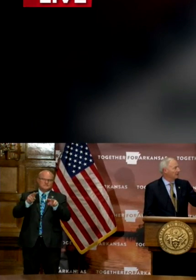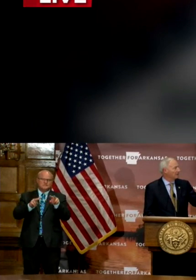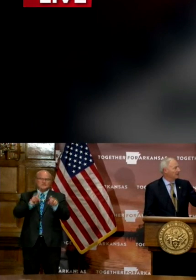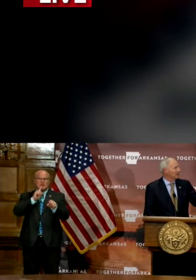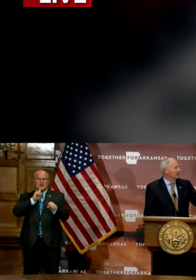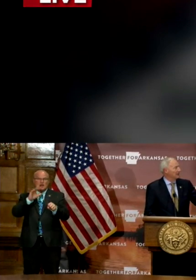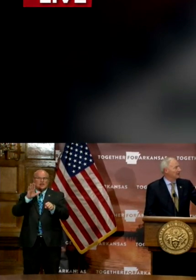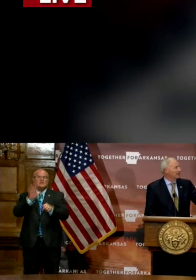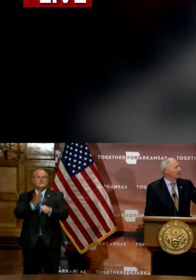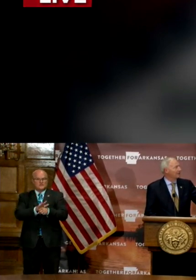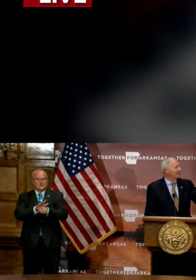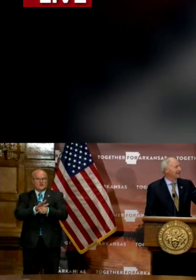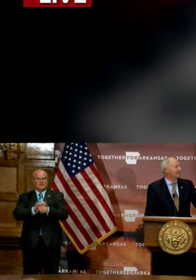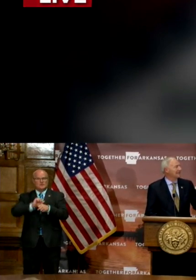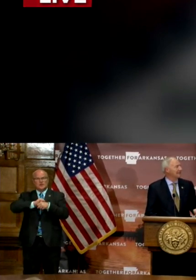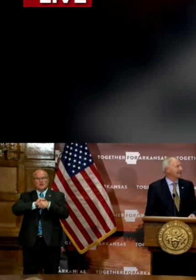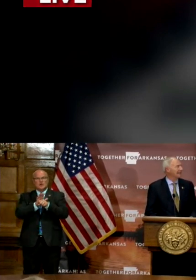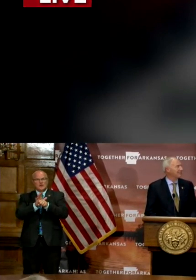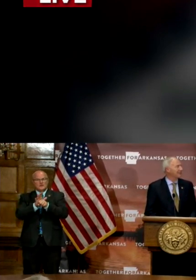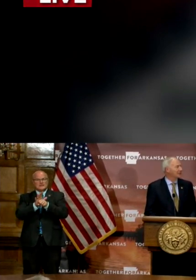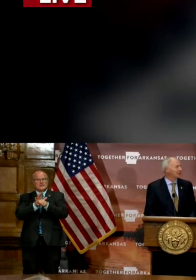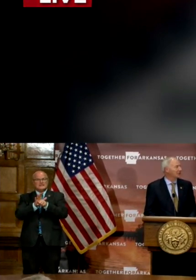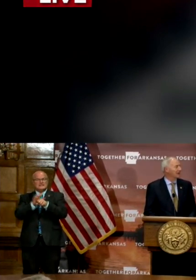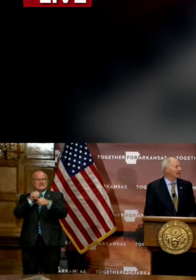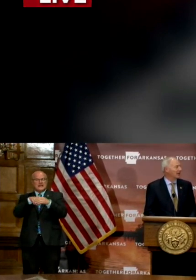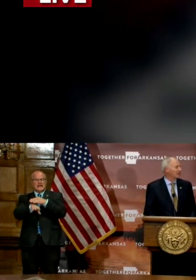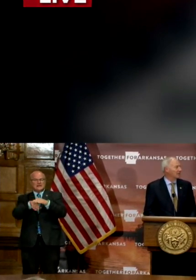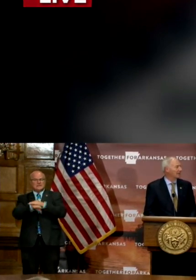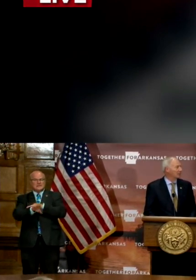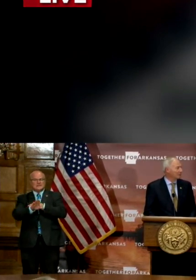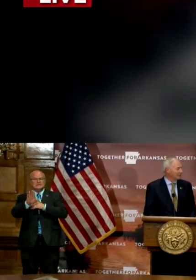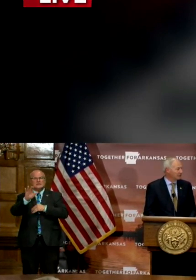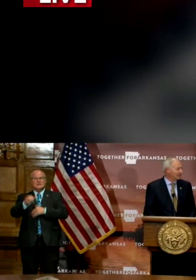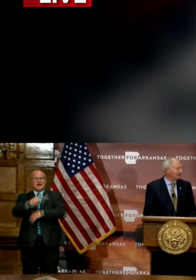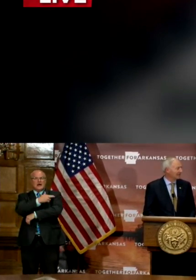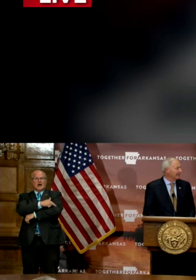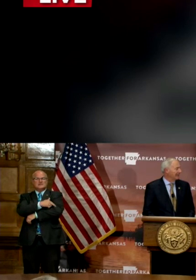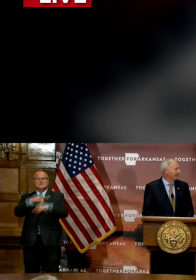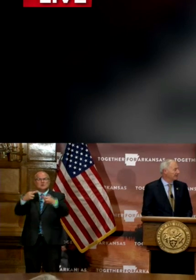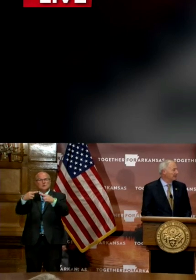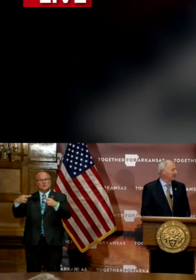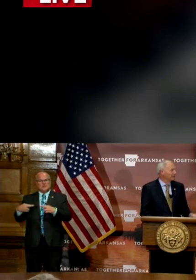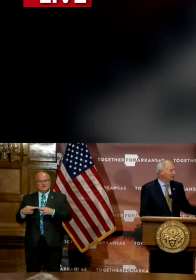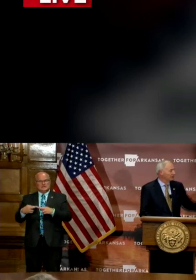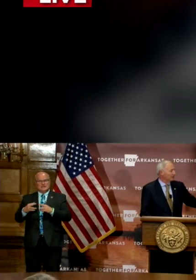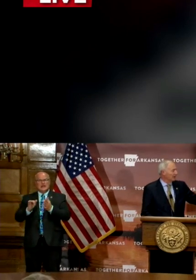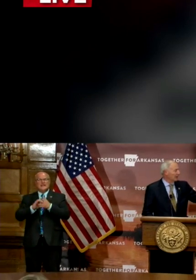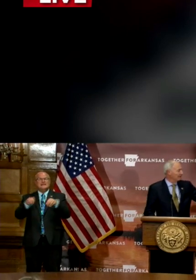ITEMS TO THE TASK FORCE ON THIS. THIS GIVES YOU A PERSPECTIVE OF